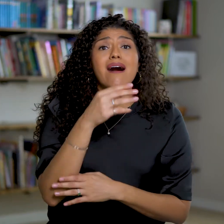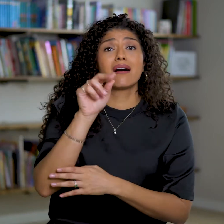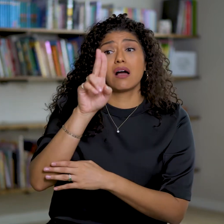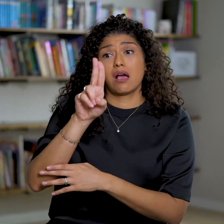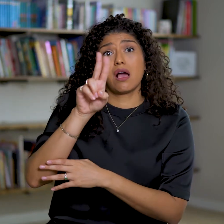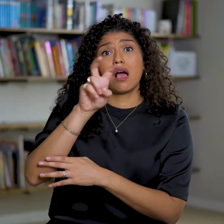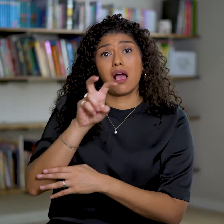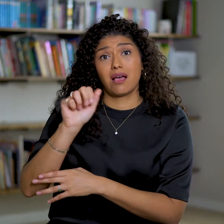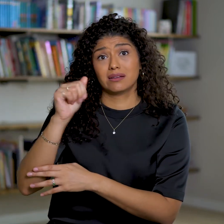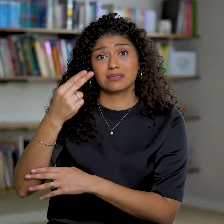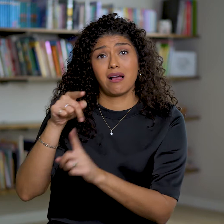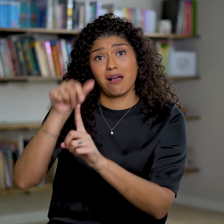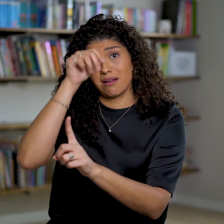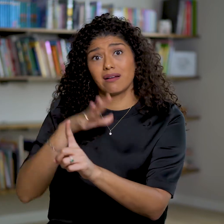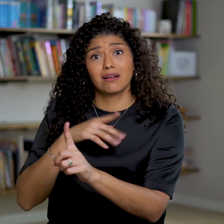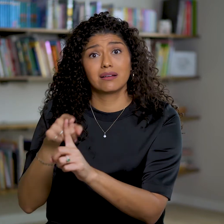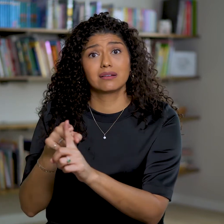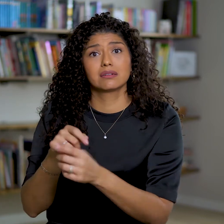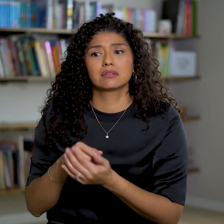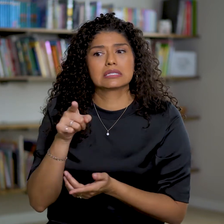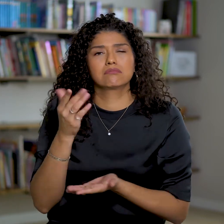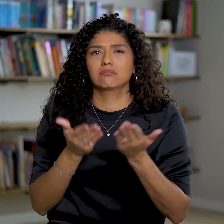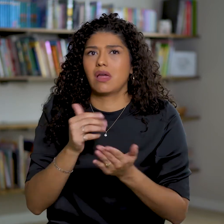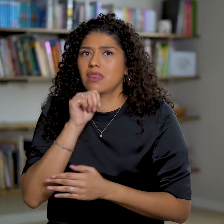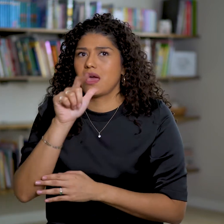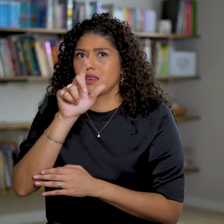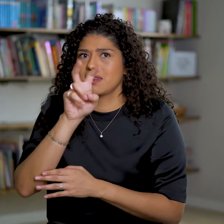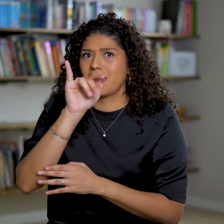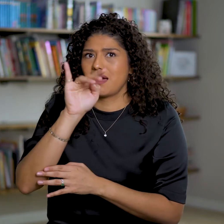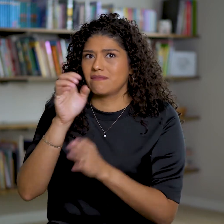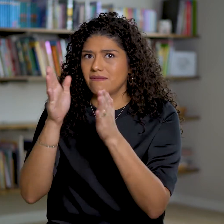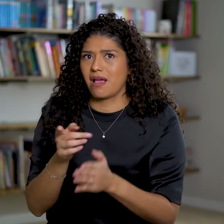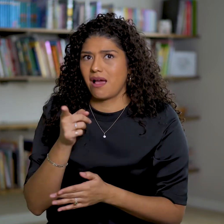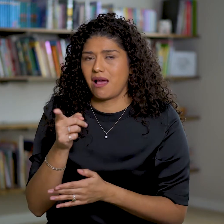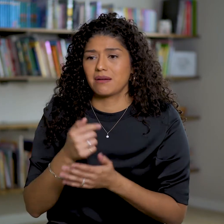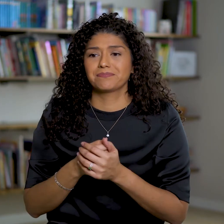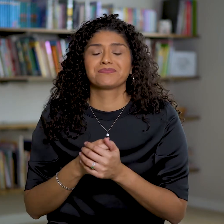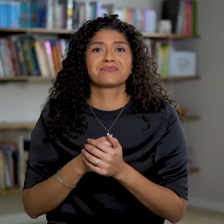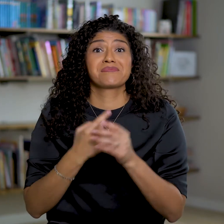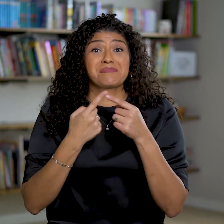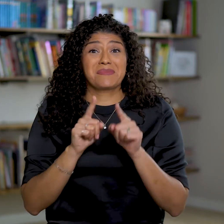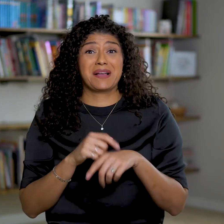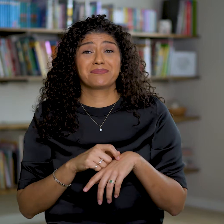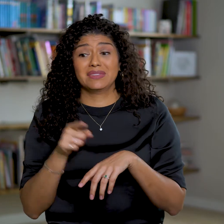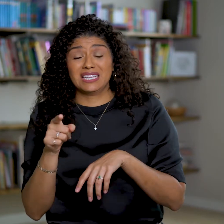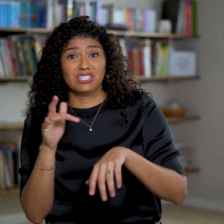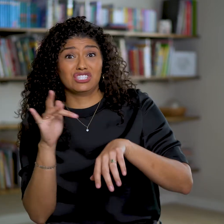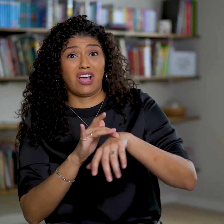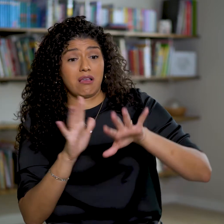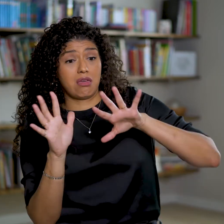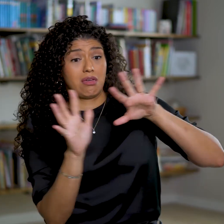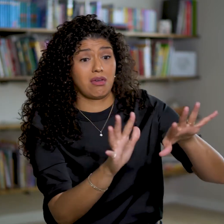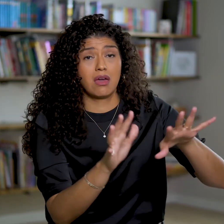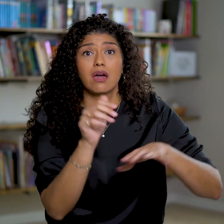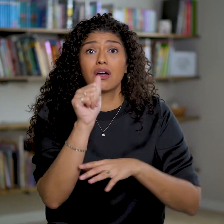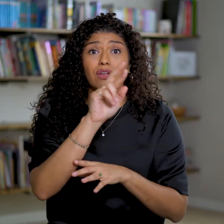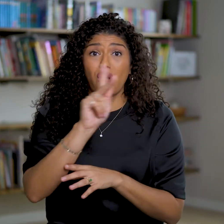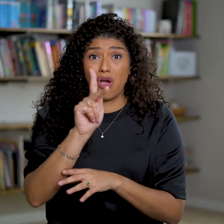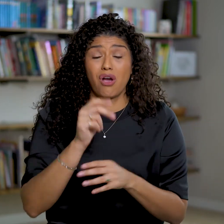and Uzzah, who probably isn’t a Levite, touches the ark.